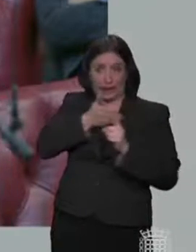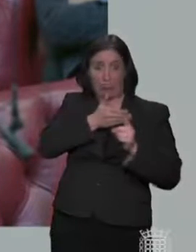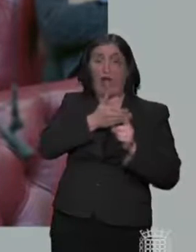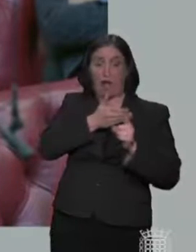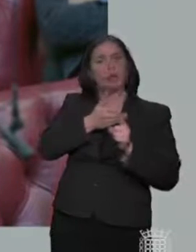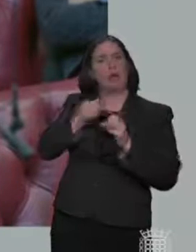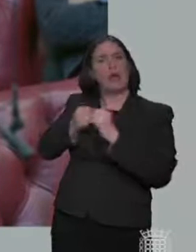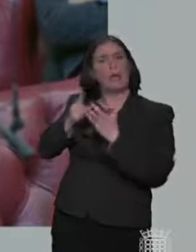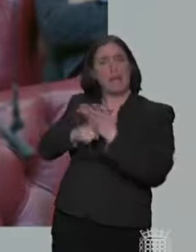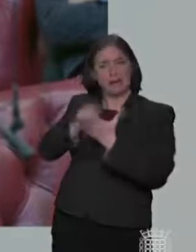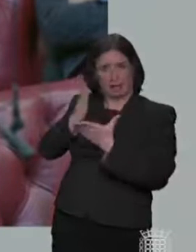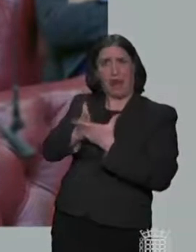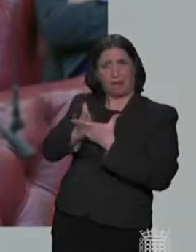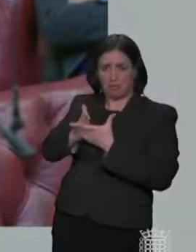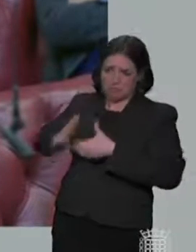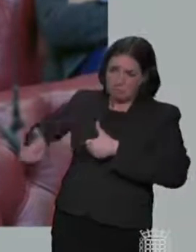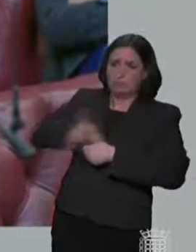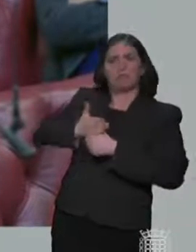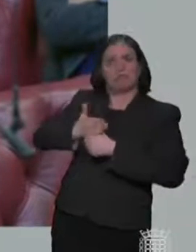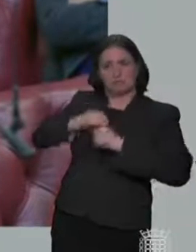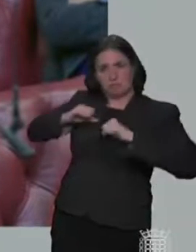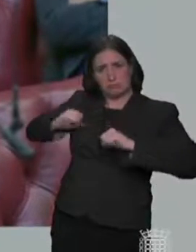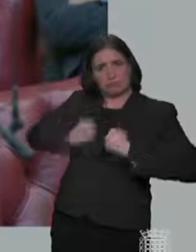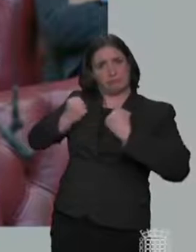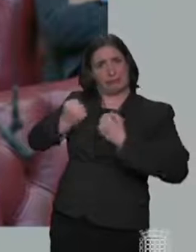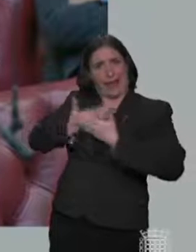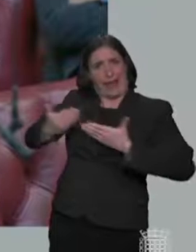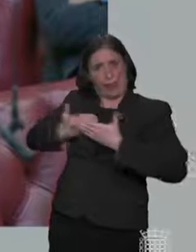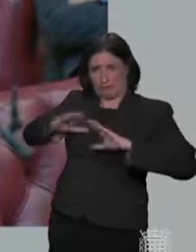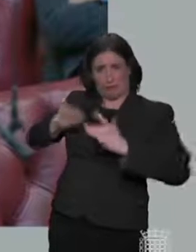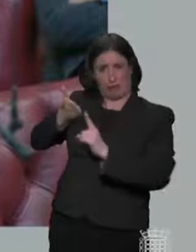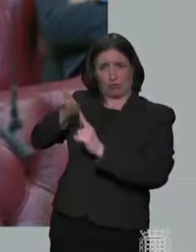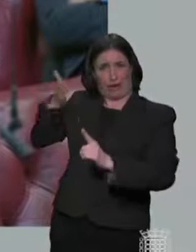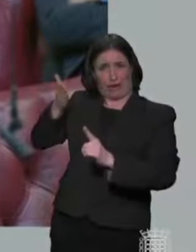does not indeed welsh and gaelic have their own tv channels yet there are few people for whom these